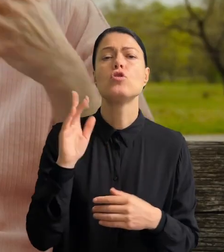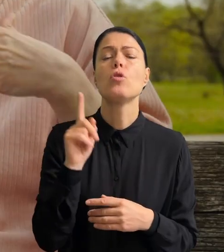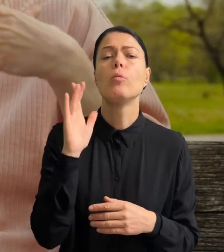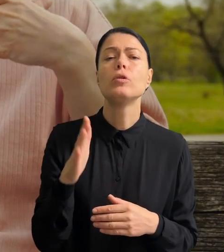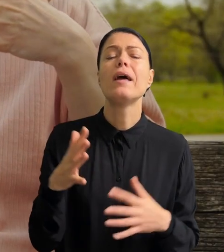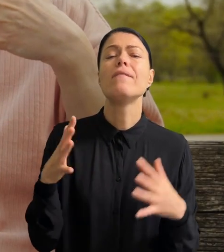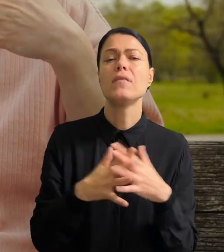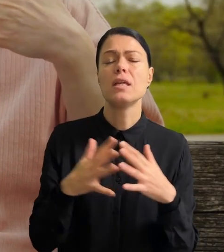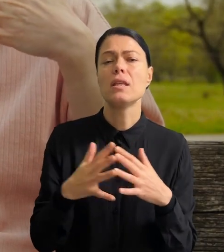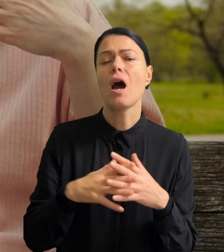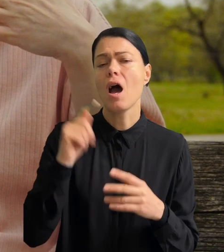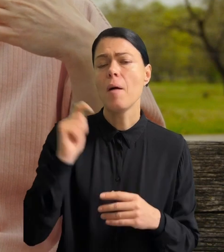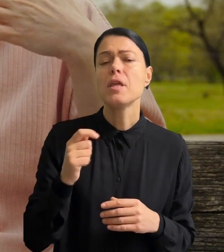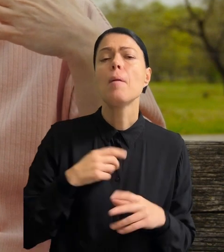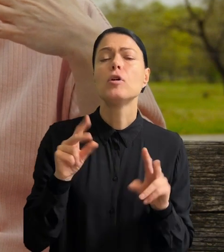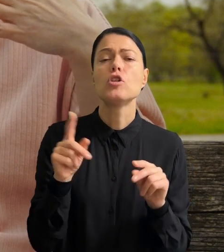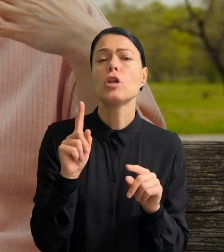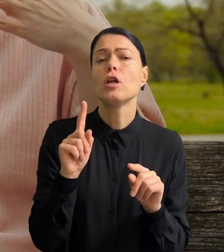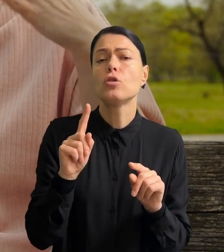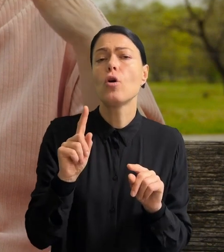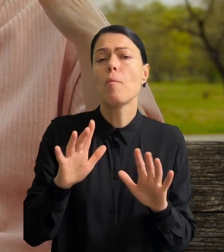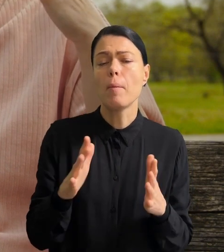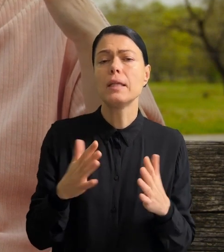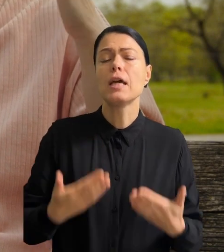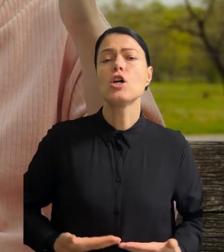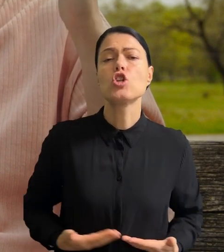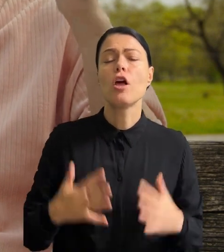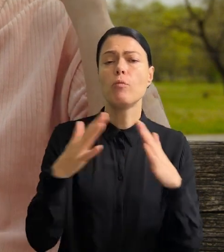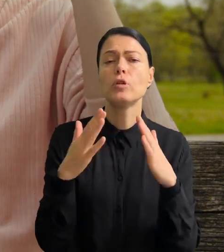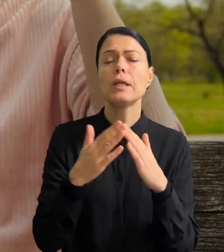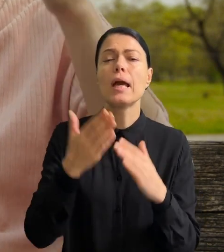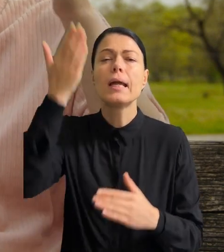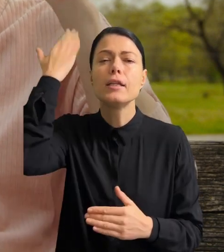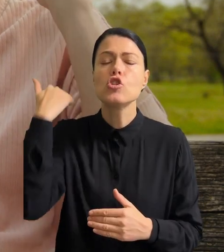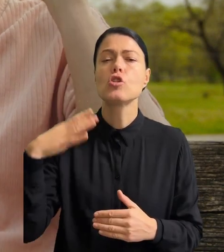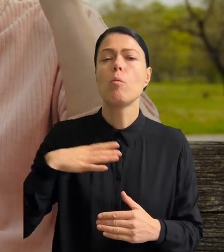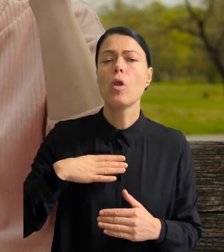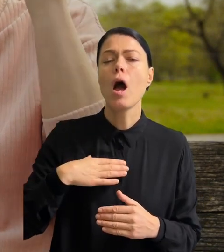I was lucky that I was living in a house at that time that used to be a military dormitory.